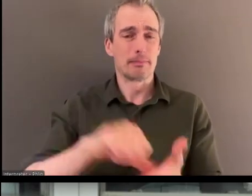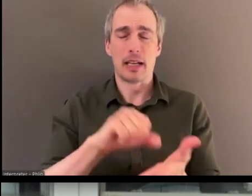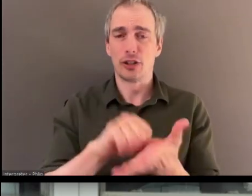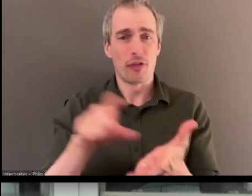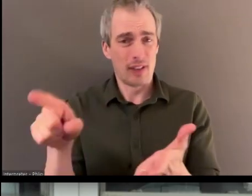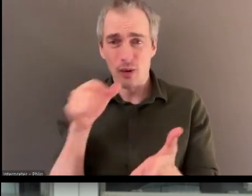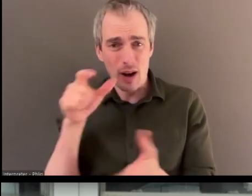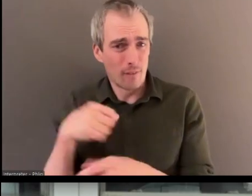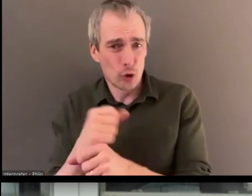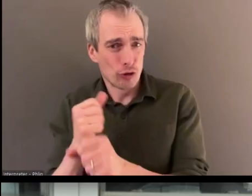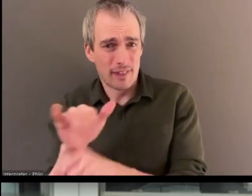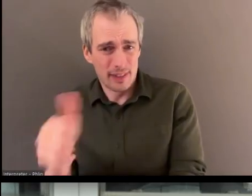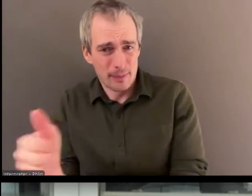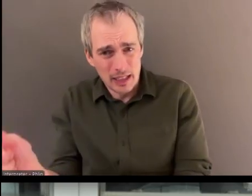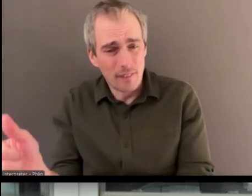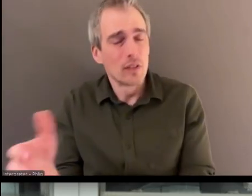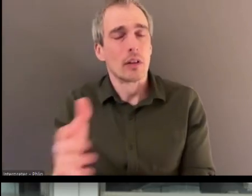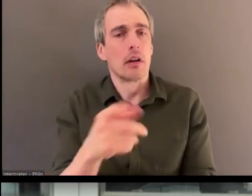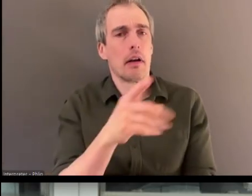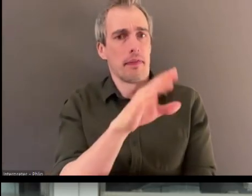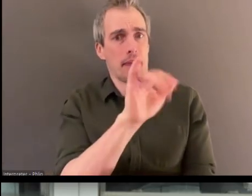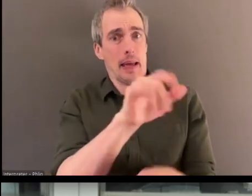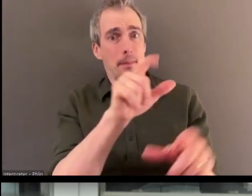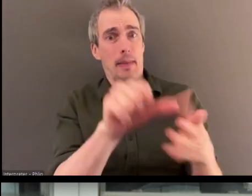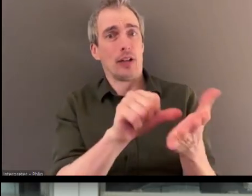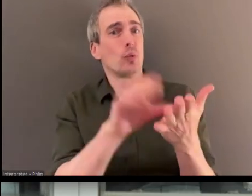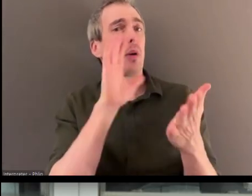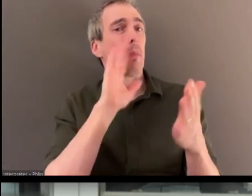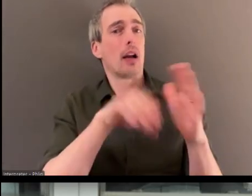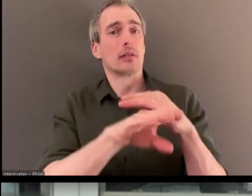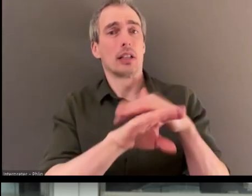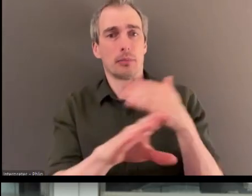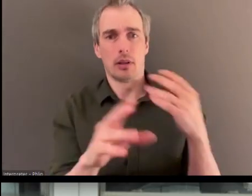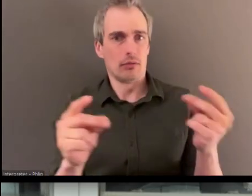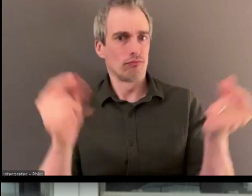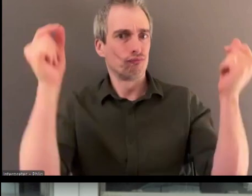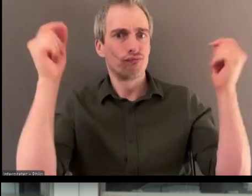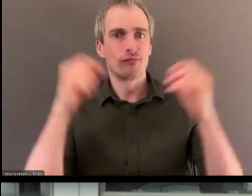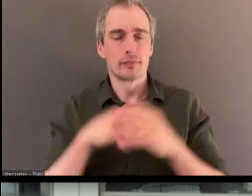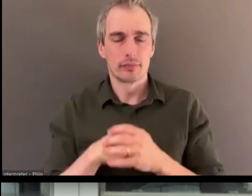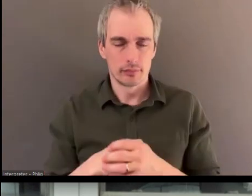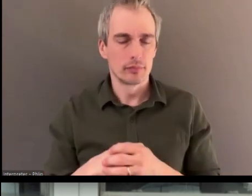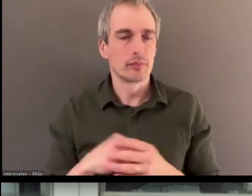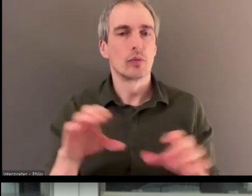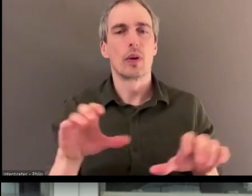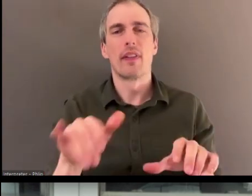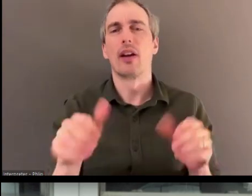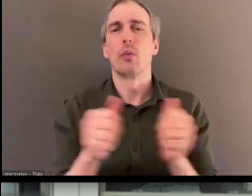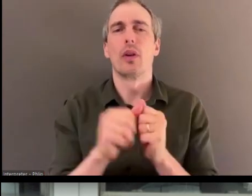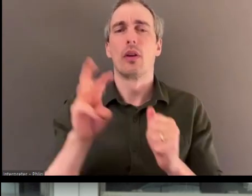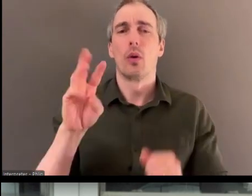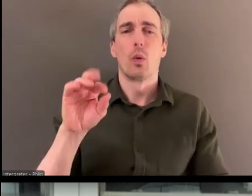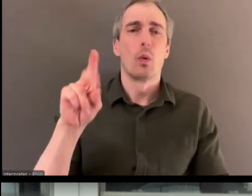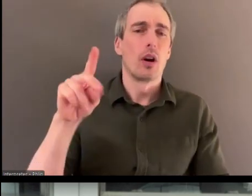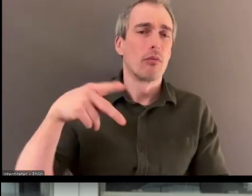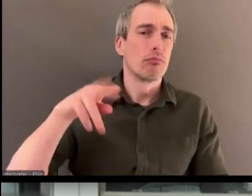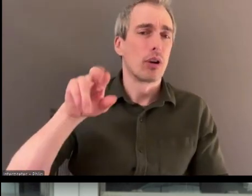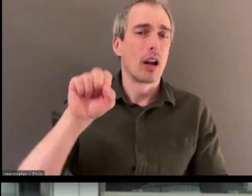And with WordPress similarly when you have a post Reflow can create posts out of PDFs and it can